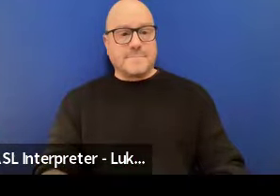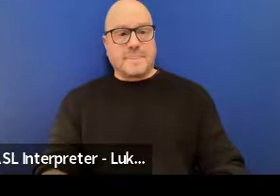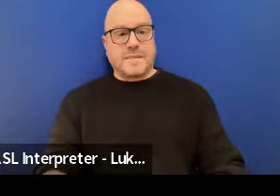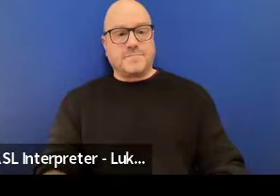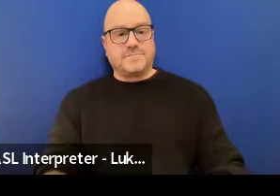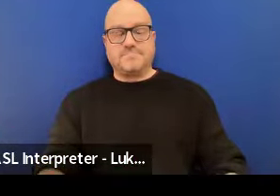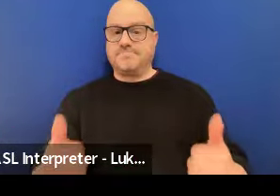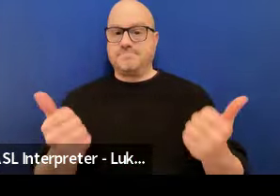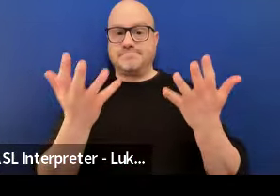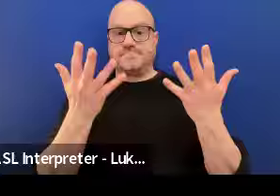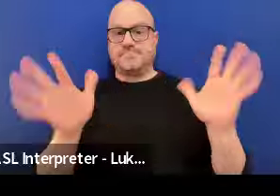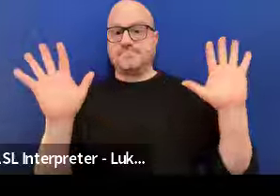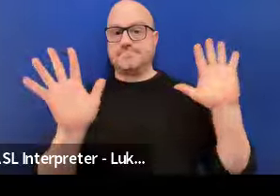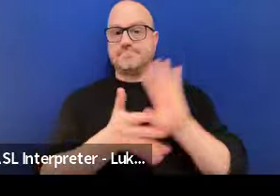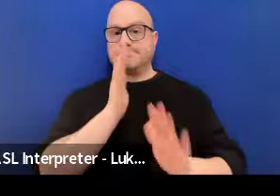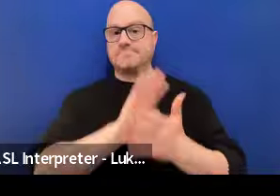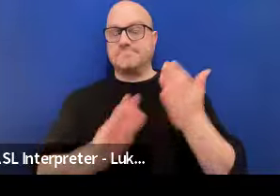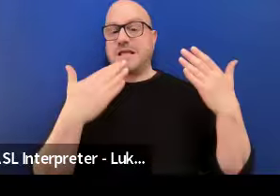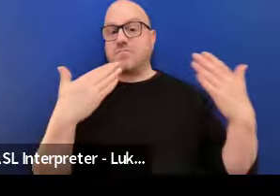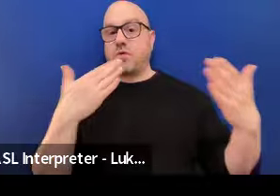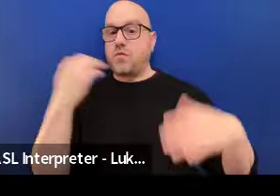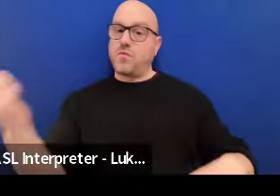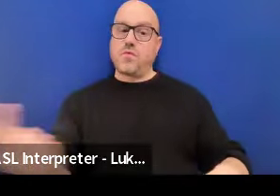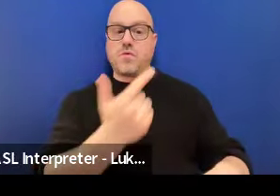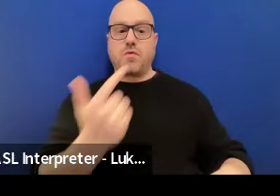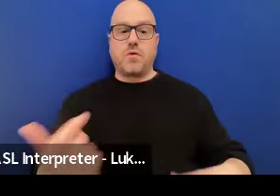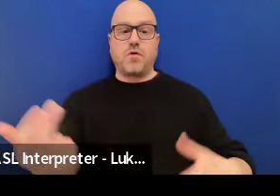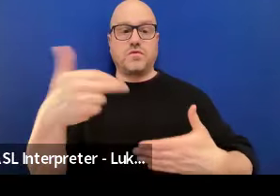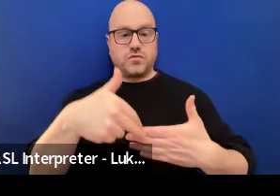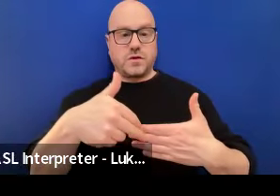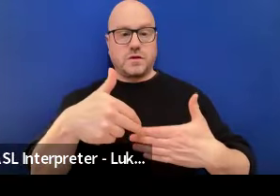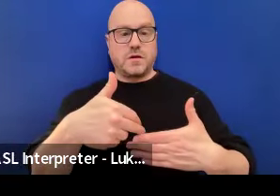IC MAKE SURE TO CONNECT WITH YOU OVER WHICH GROUPS YOU WANT TO JOIN. THAT'S IT.